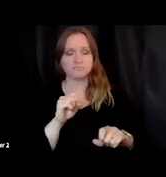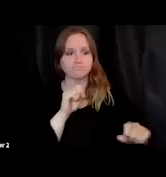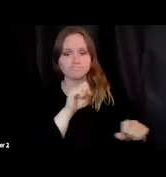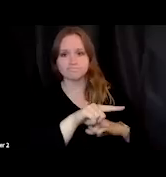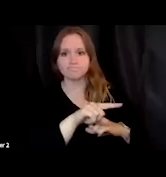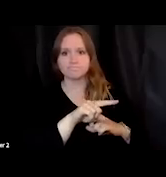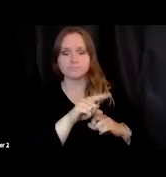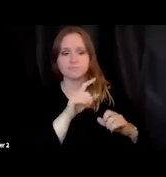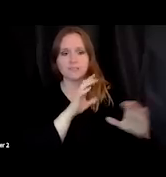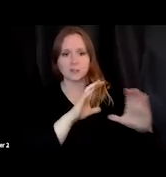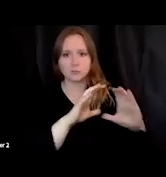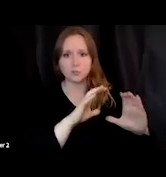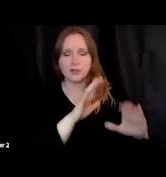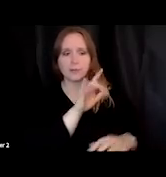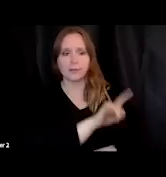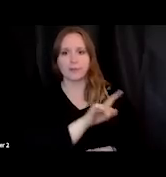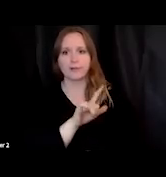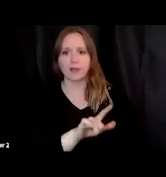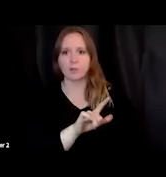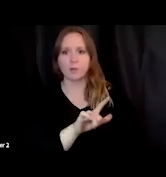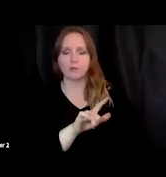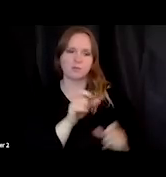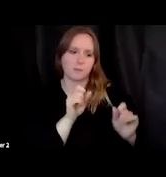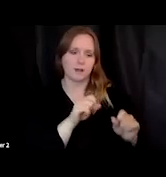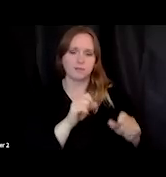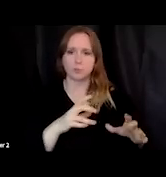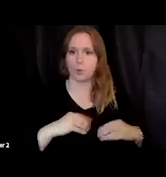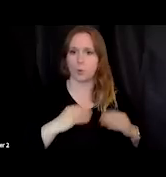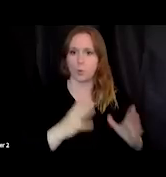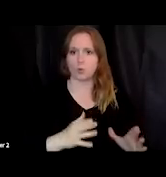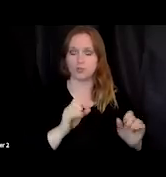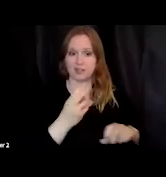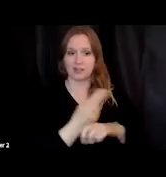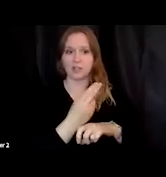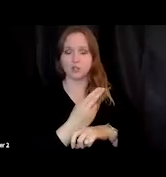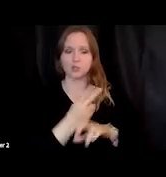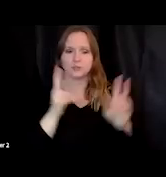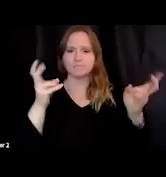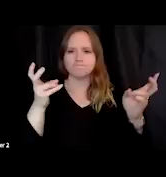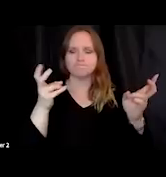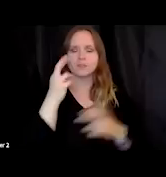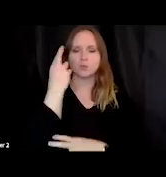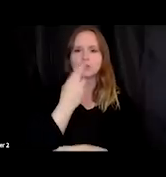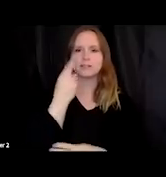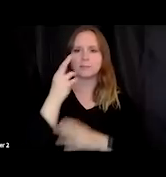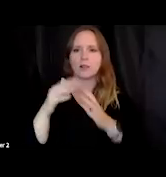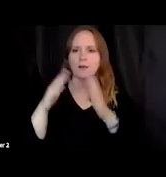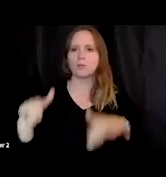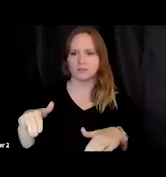their landlord or the the prospective owner, you can use the term reasonable housing and we'll get to that in terms of what the, what does